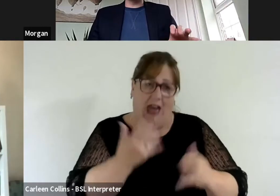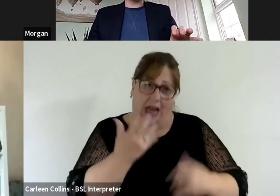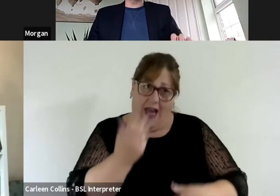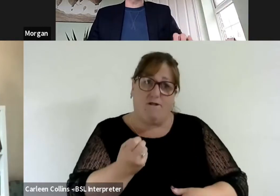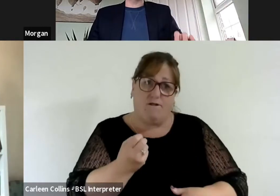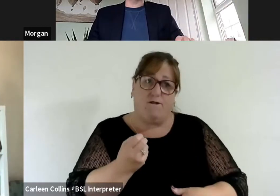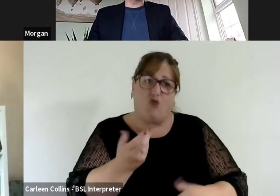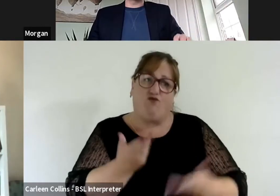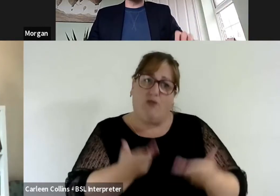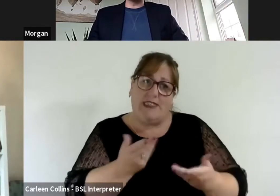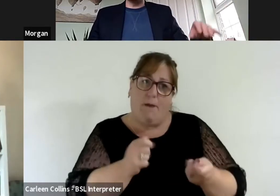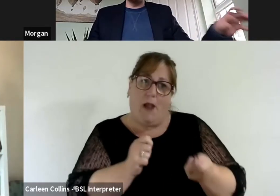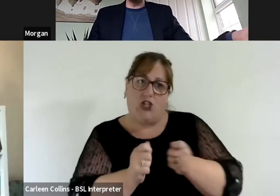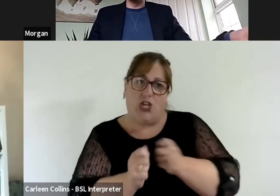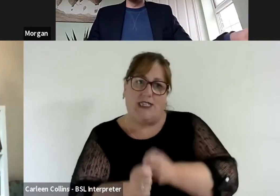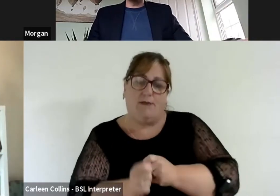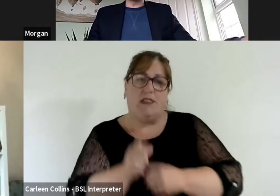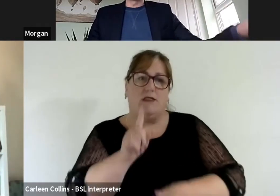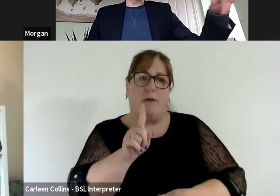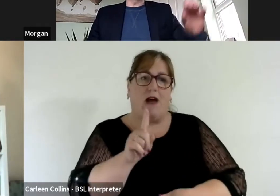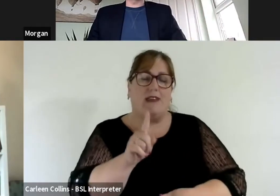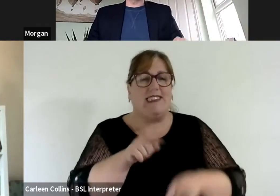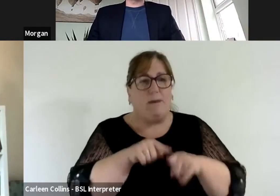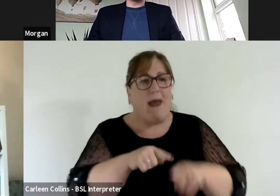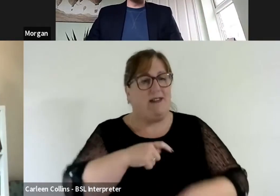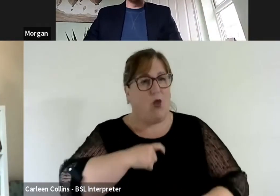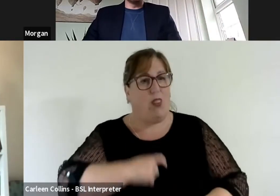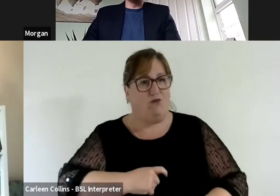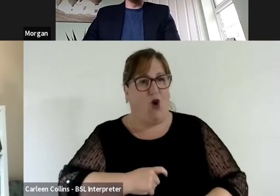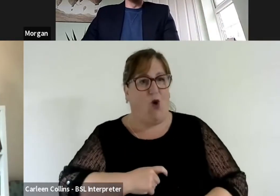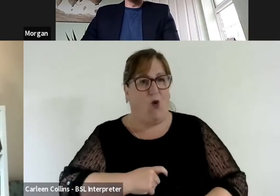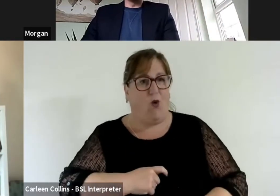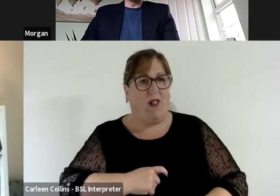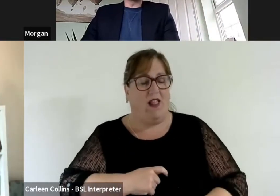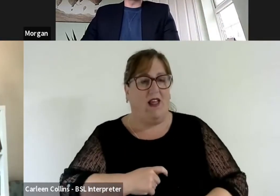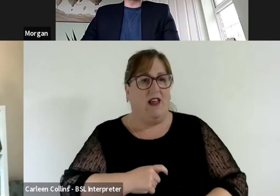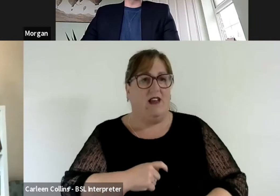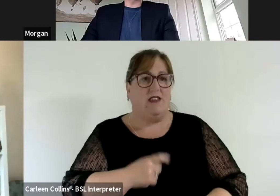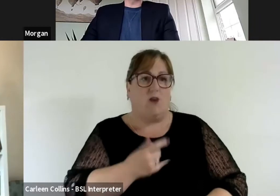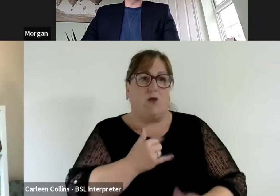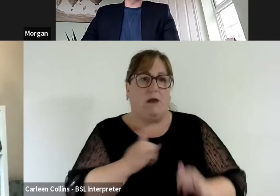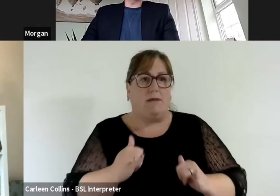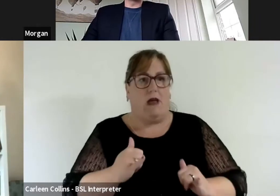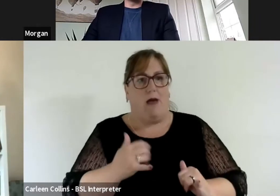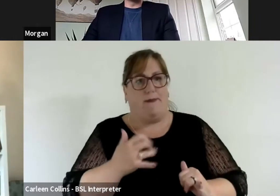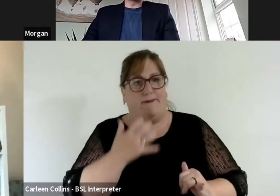That will be a question.